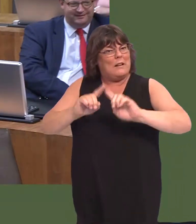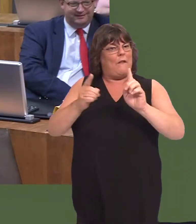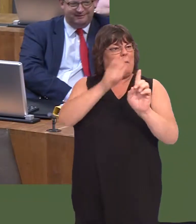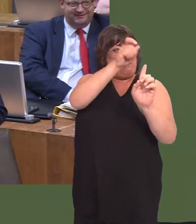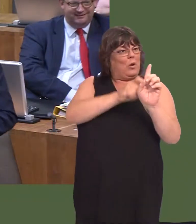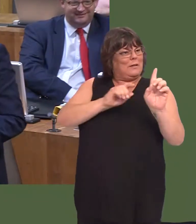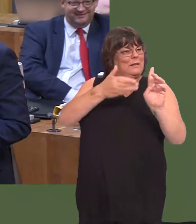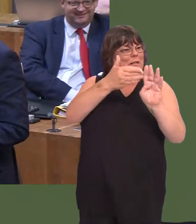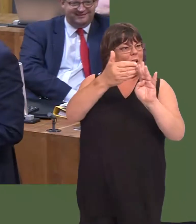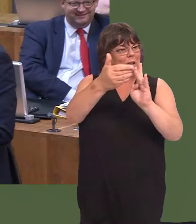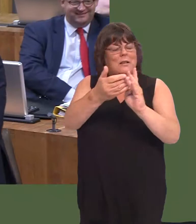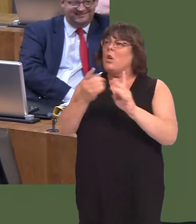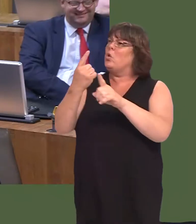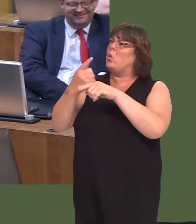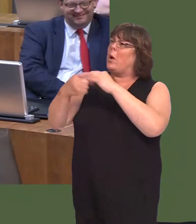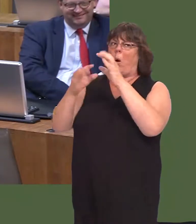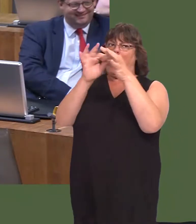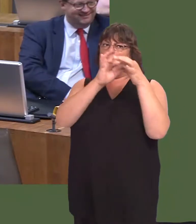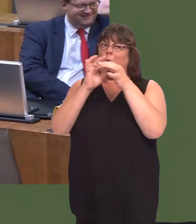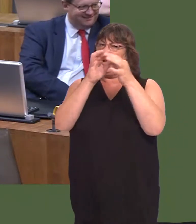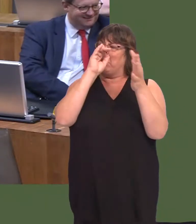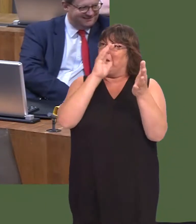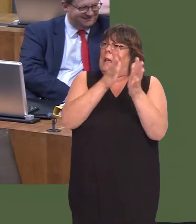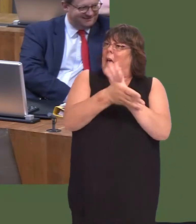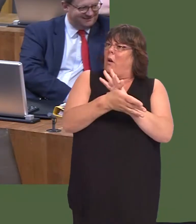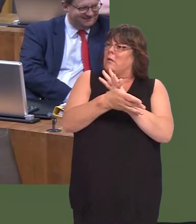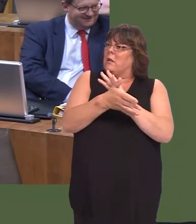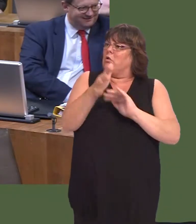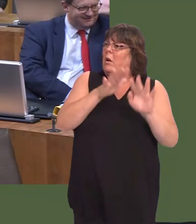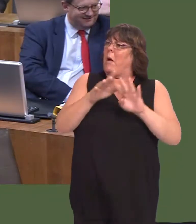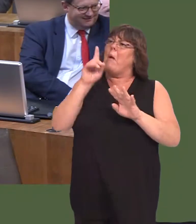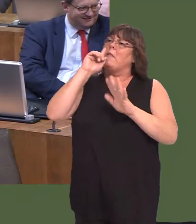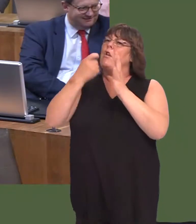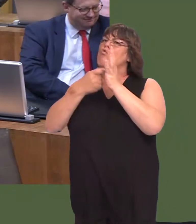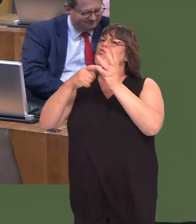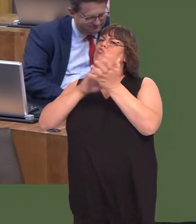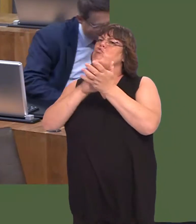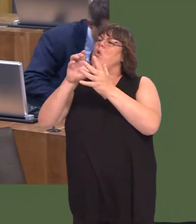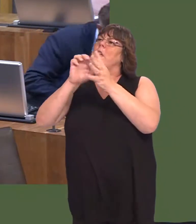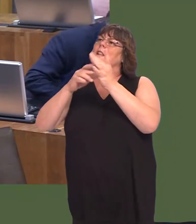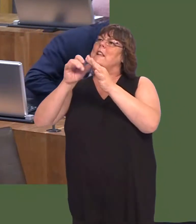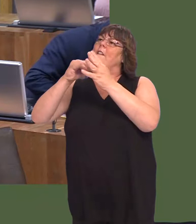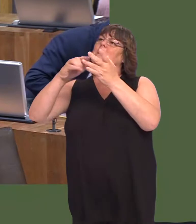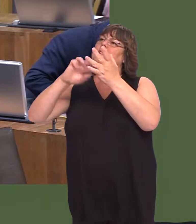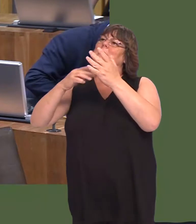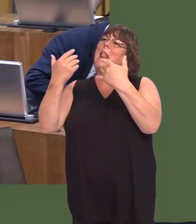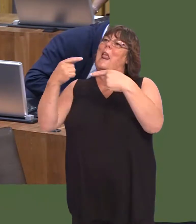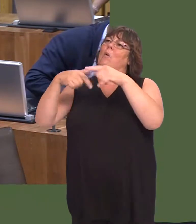Carwyn Jones: He talks about a coalition of chaos and a shambles. I see that Ruth Davidson, his Scottish colleague, is allowed into UK Cabinet meetings; heís